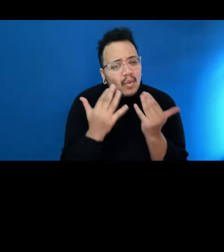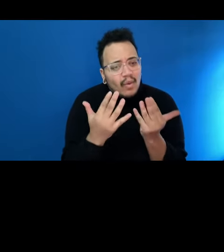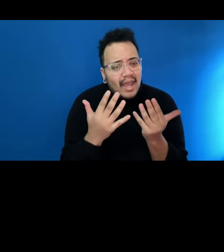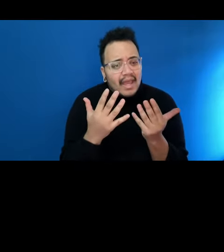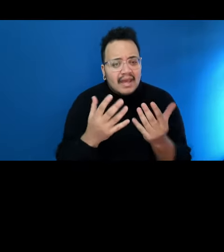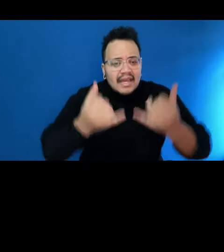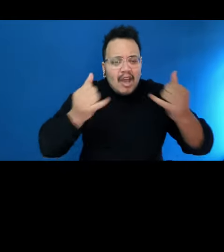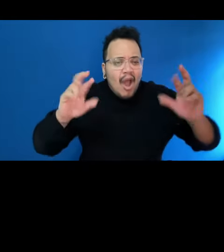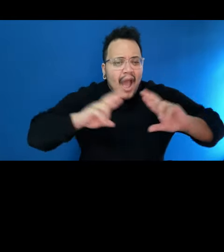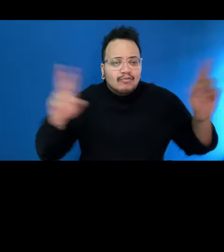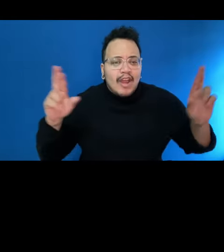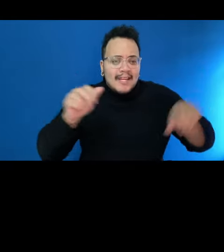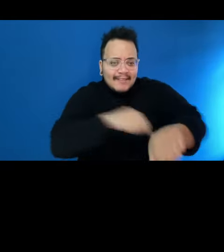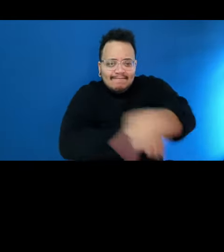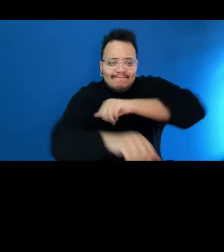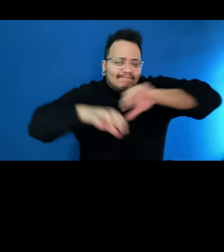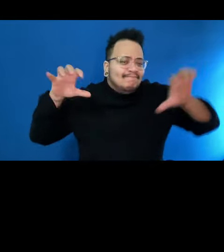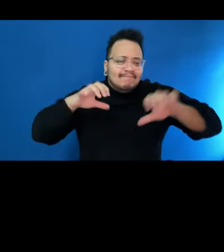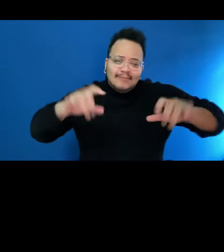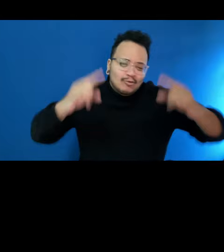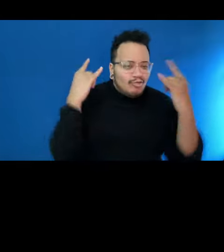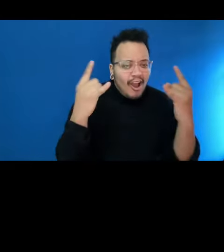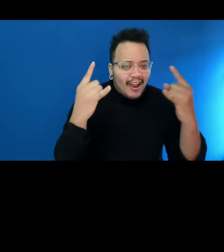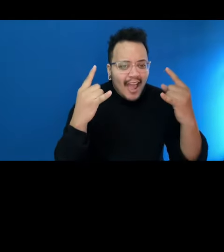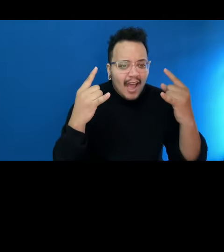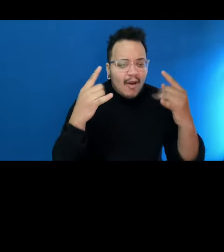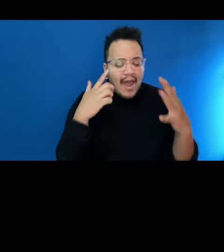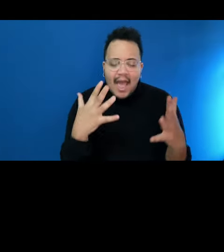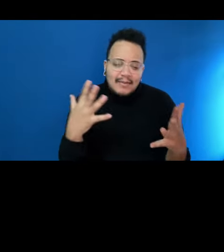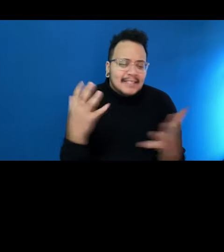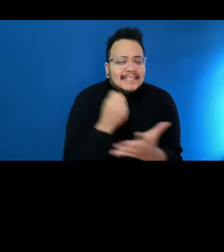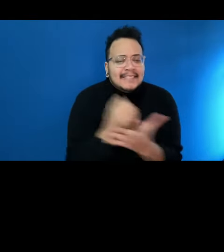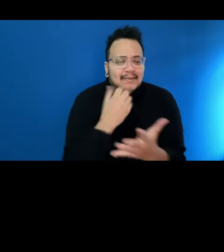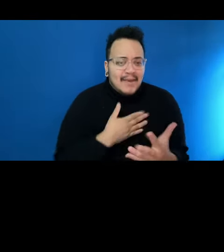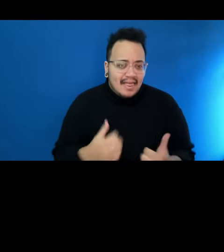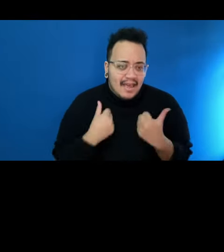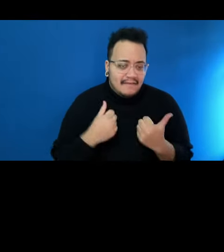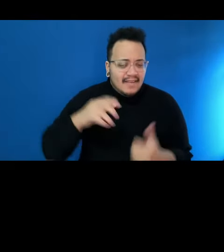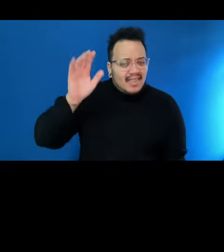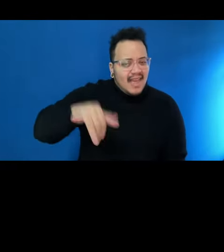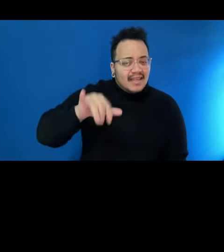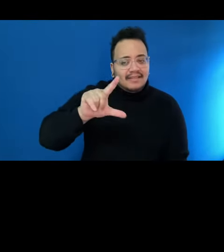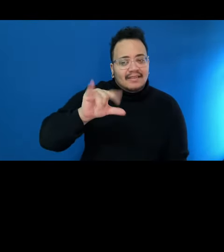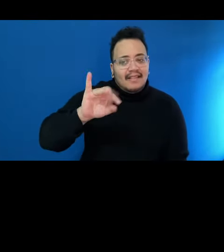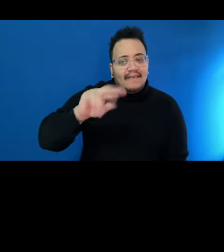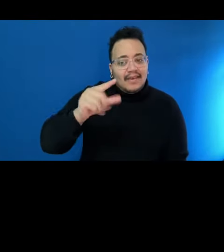I'm gonna rock it out and I'm gonna live it to the max. That's what living well means to me.